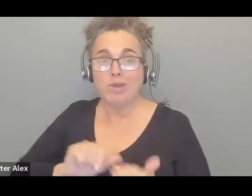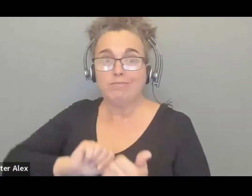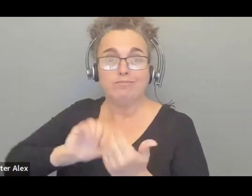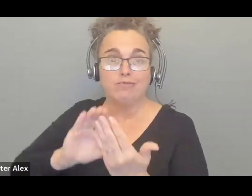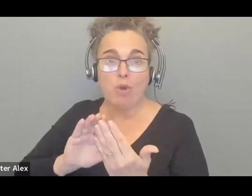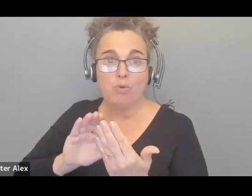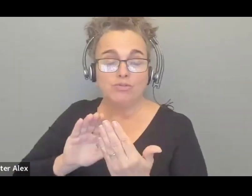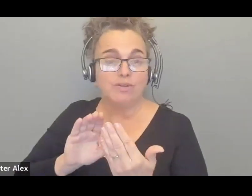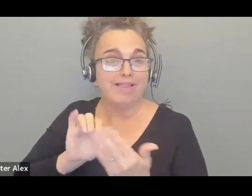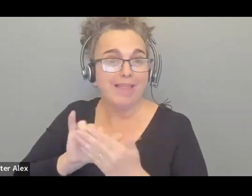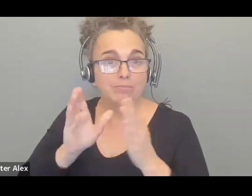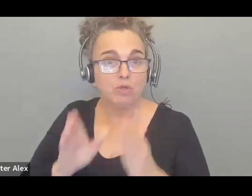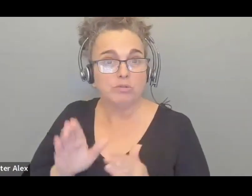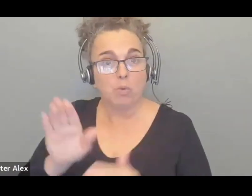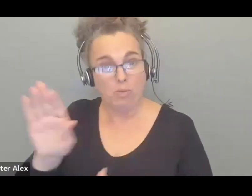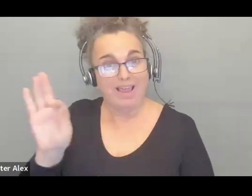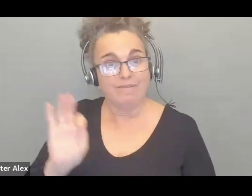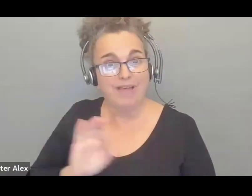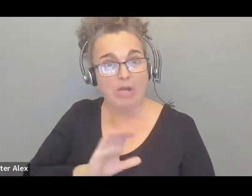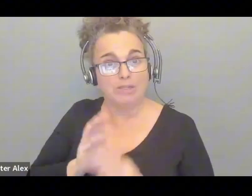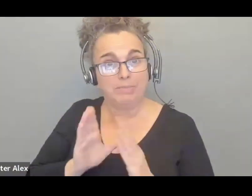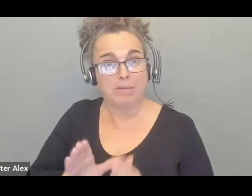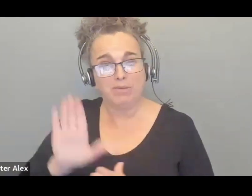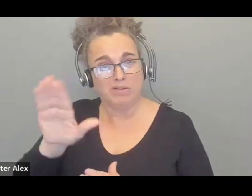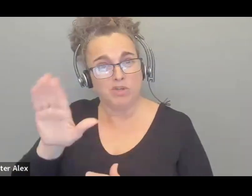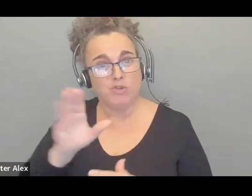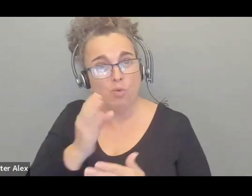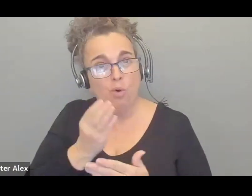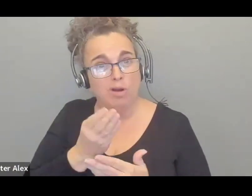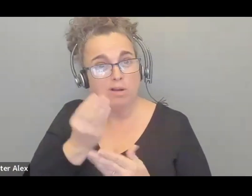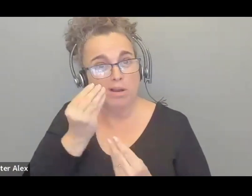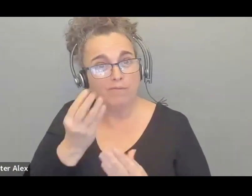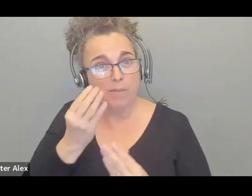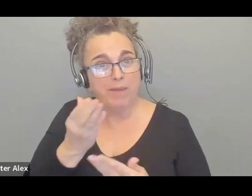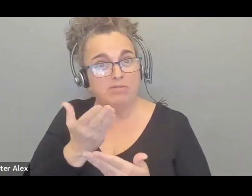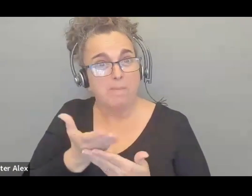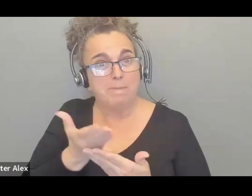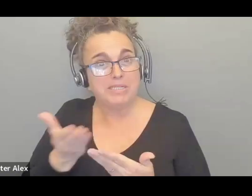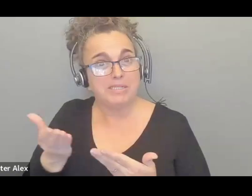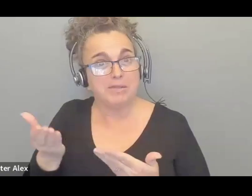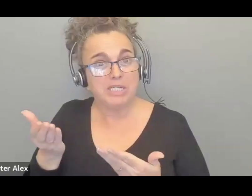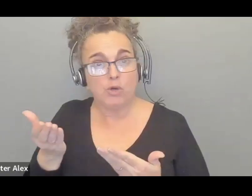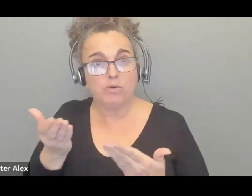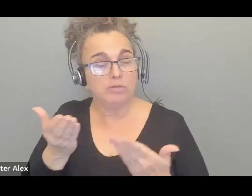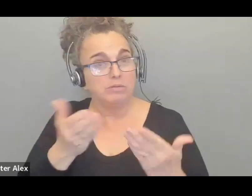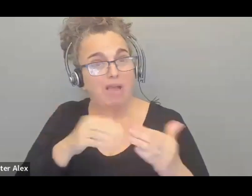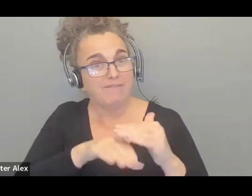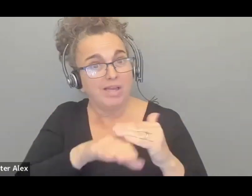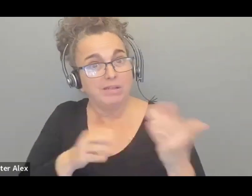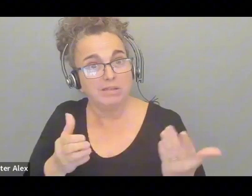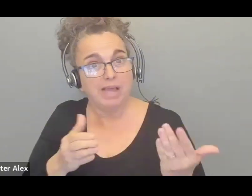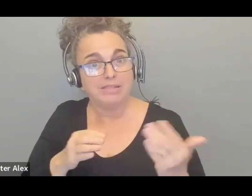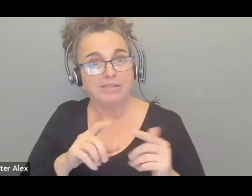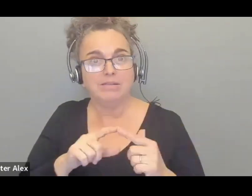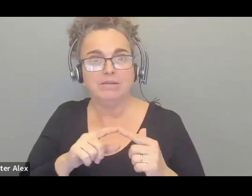making their materials accessible, so things like make sure that there's captions added to your lecture videos